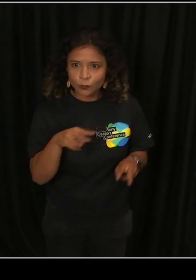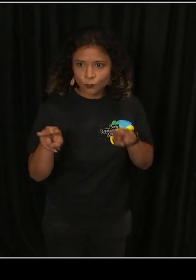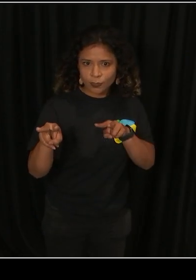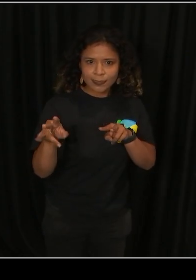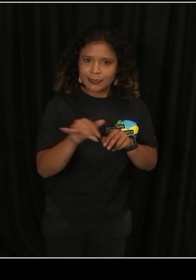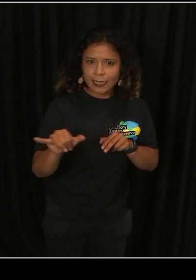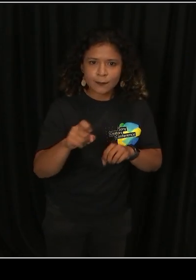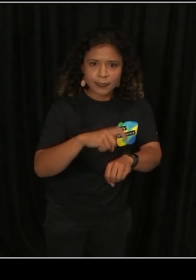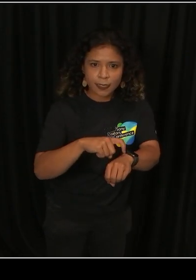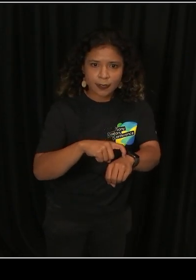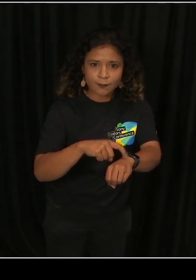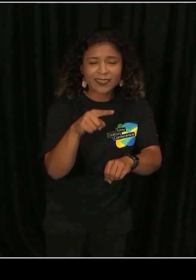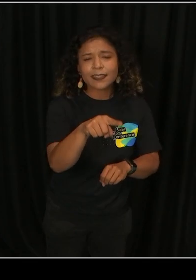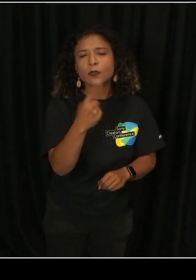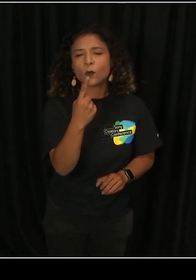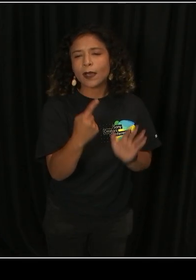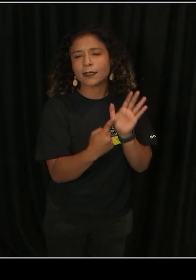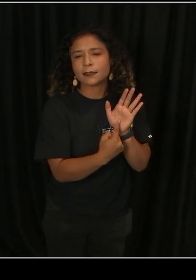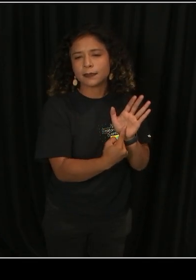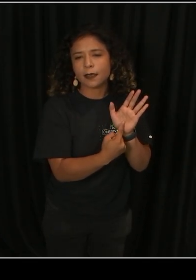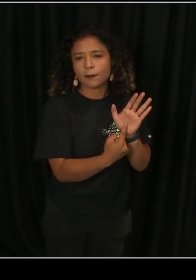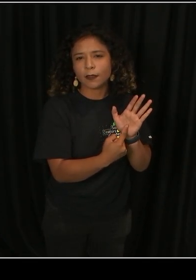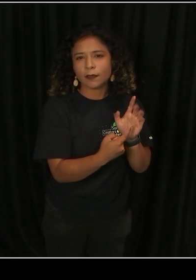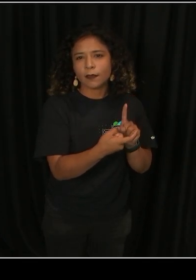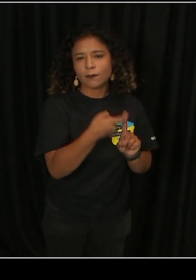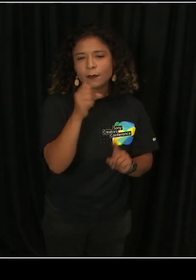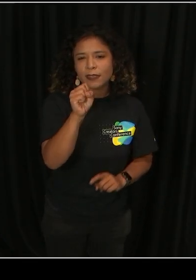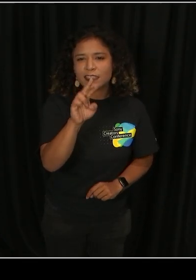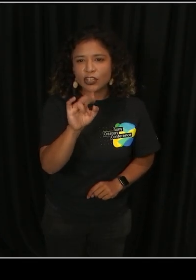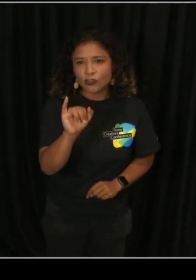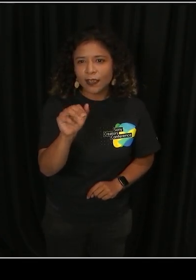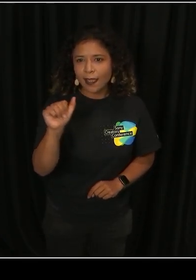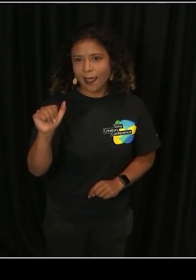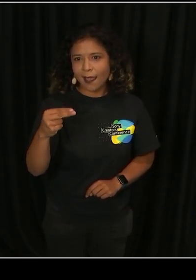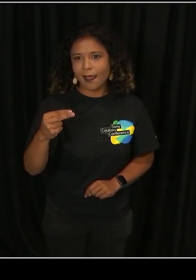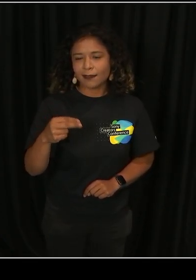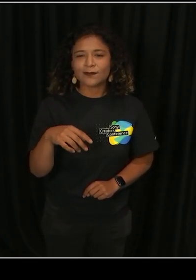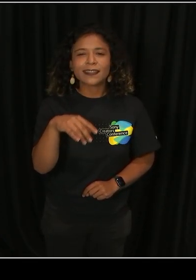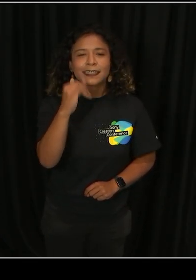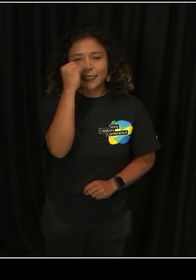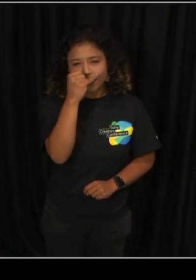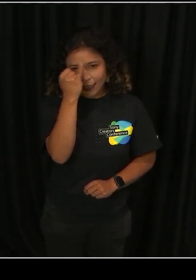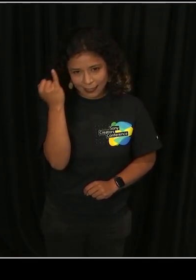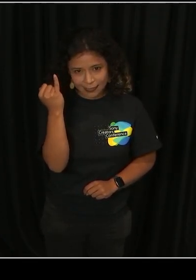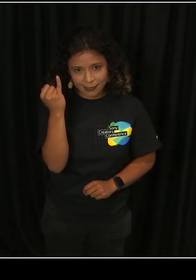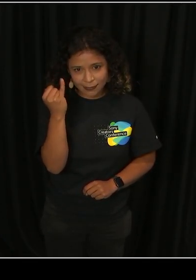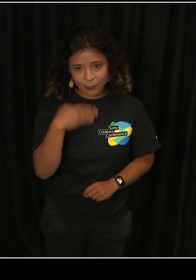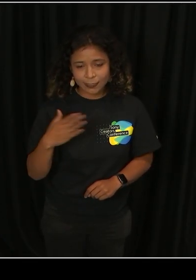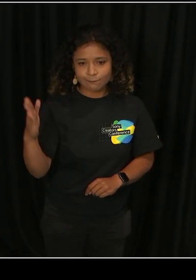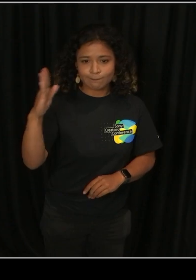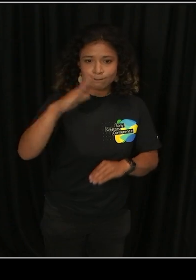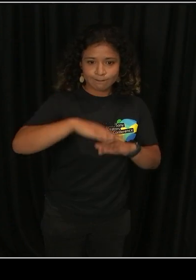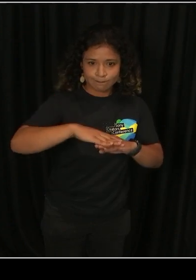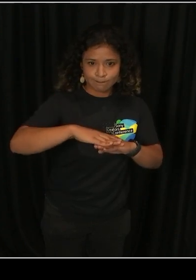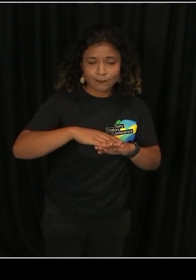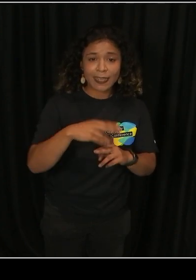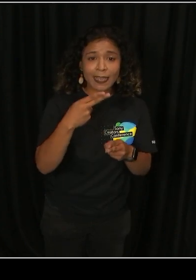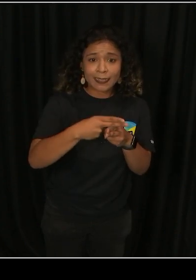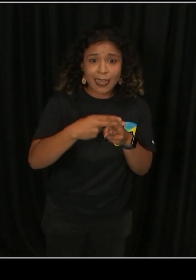So this is an example from Serie A in Italy, where we're overlaying names on top of players